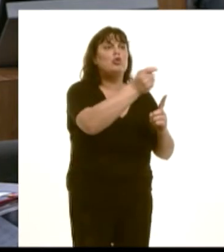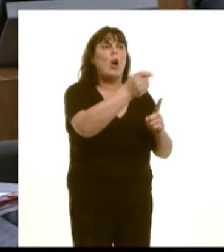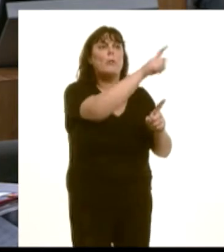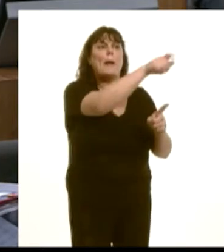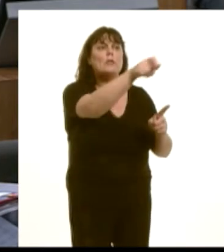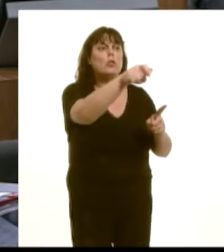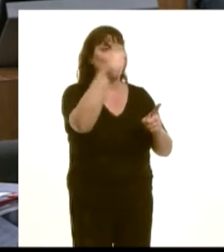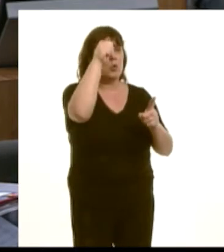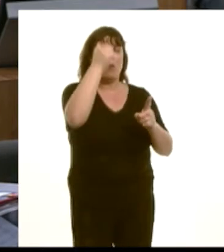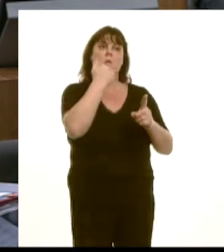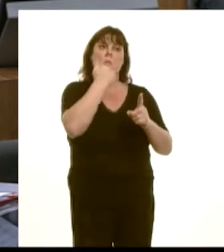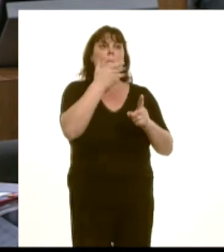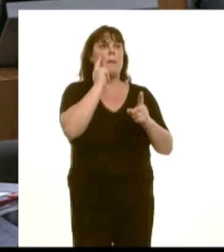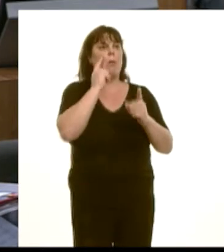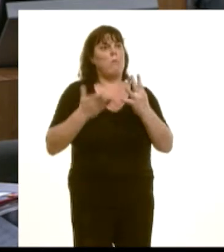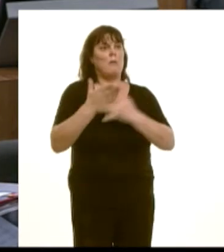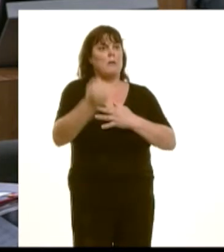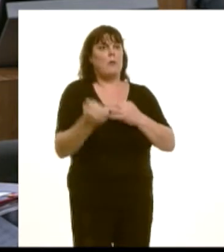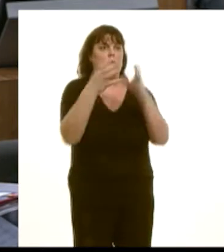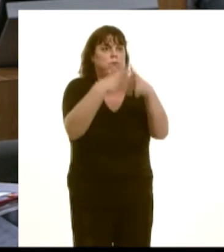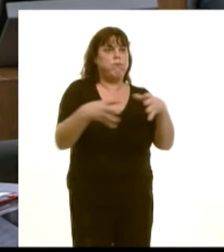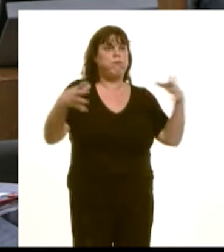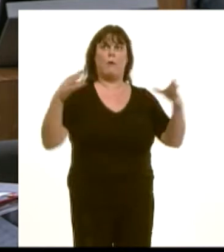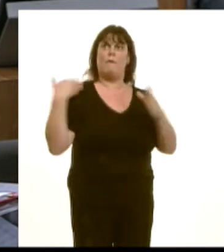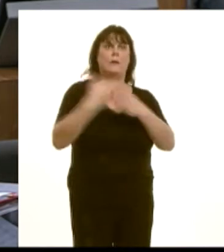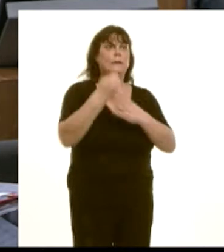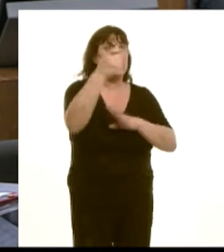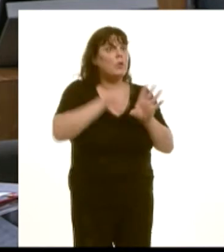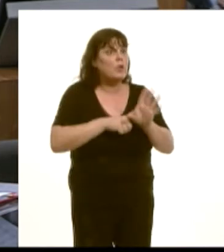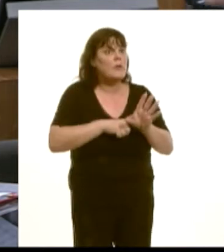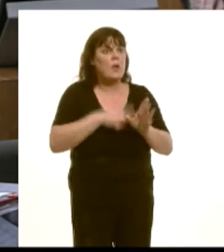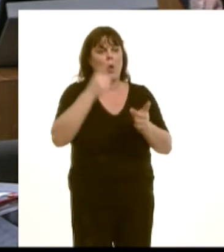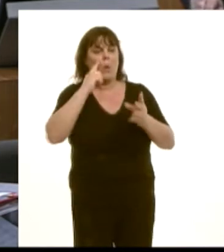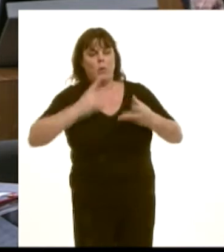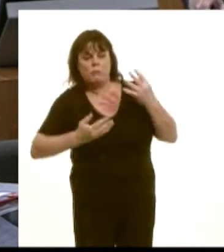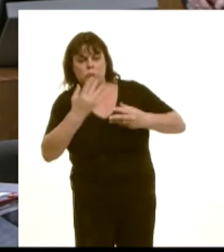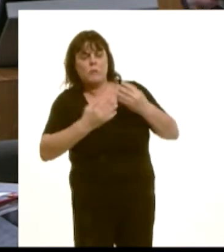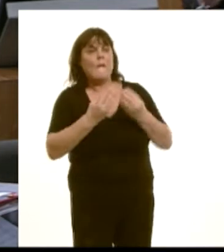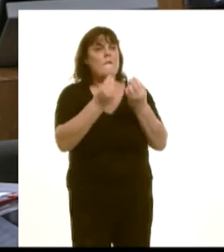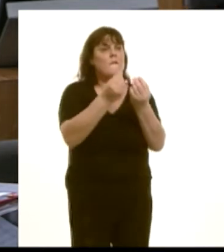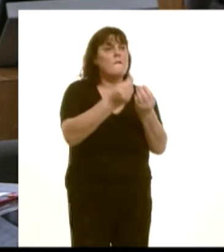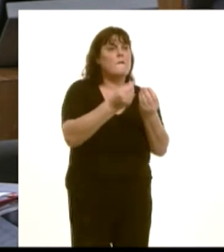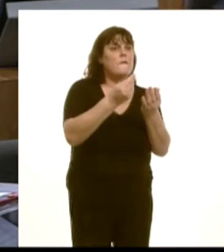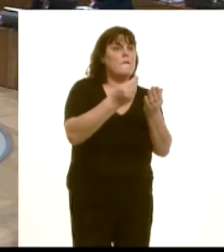that that growth has been substantial over the past 10 years, and we will produce those